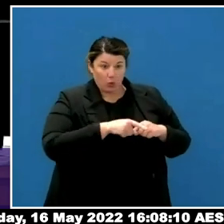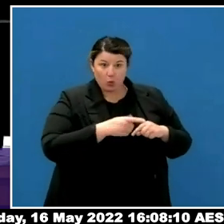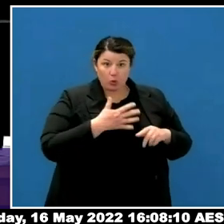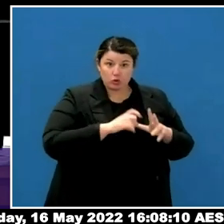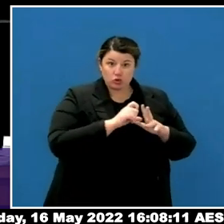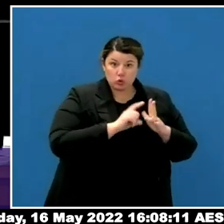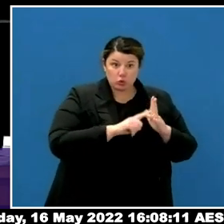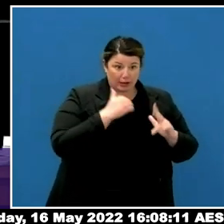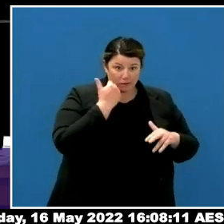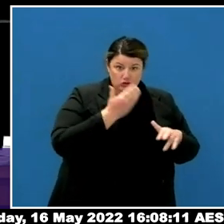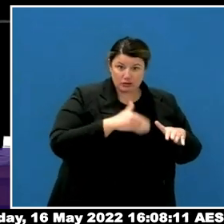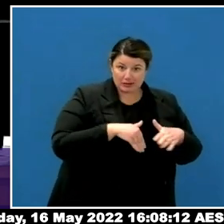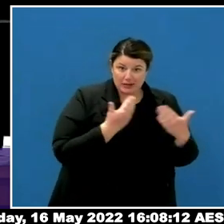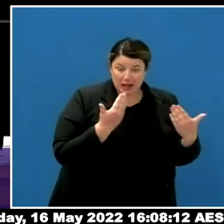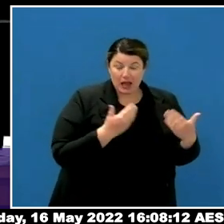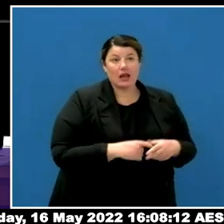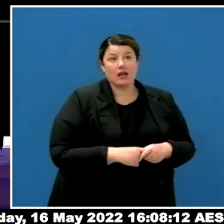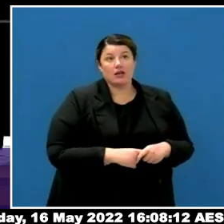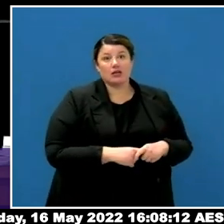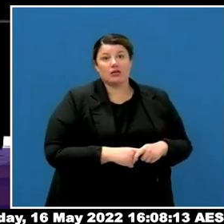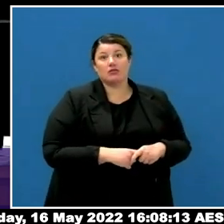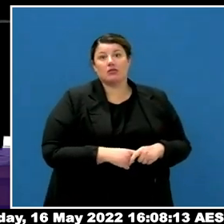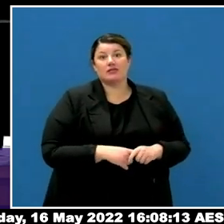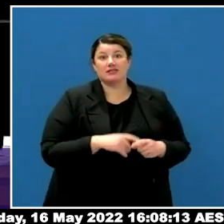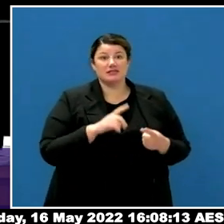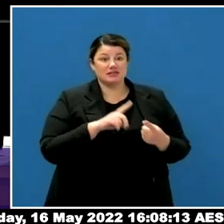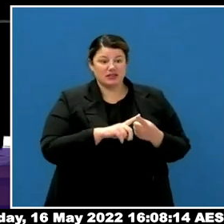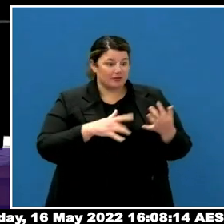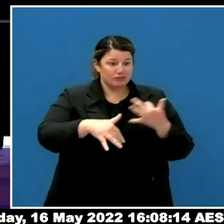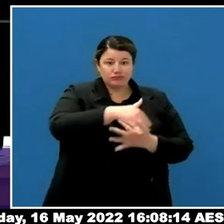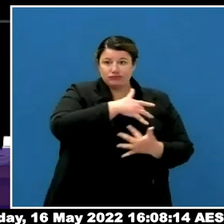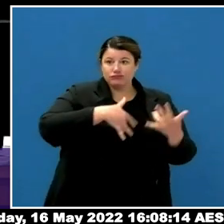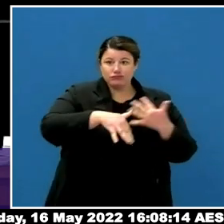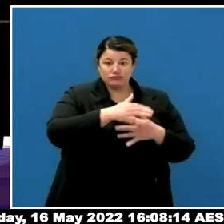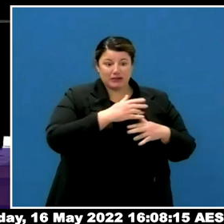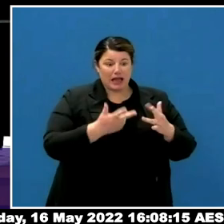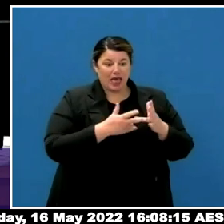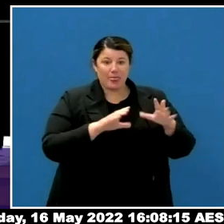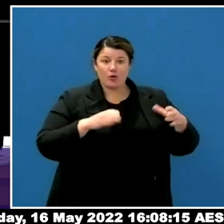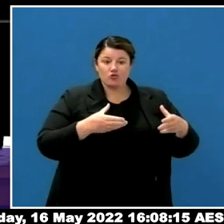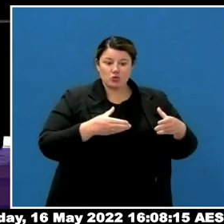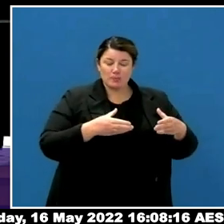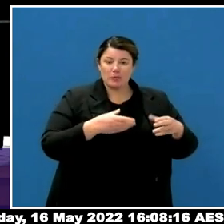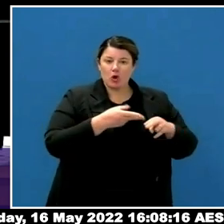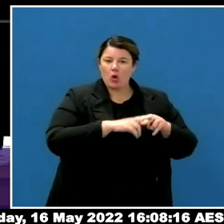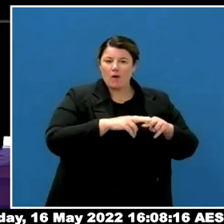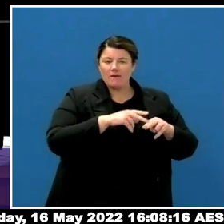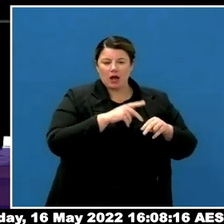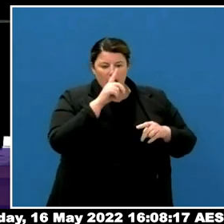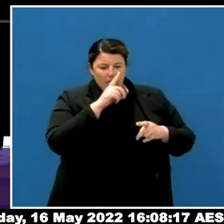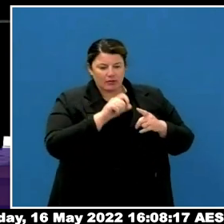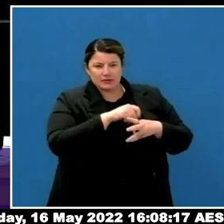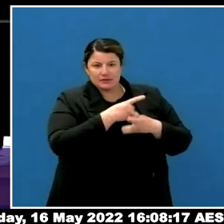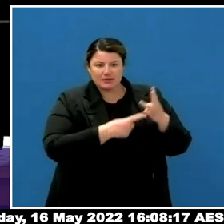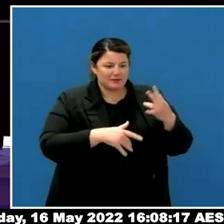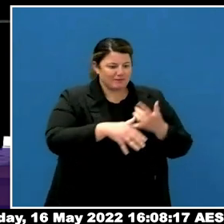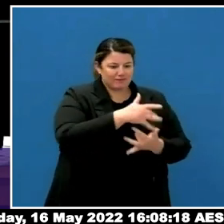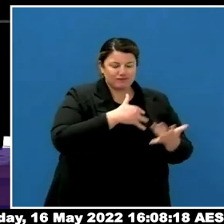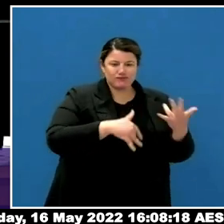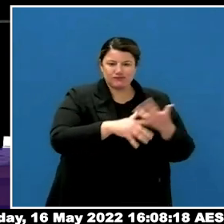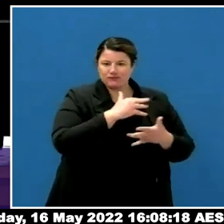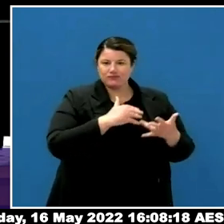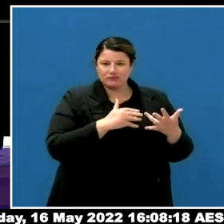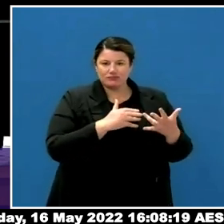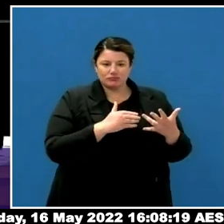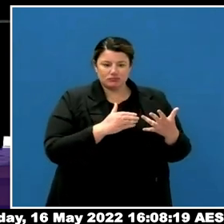He still joins up with another group of carers and people with disability on a daily